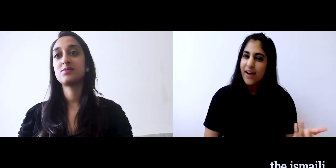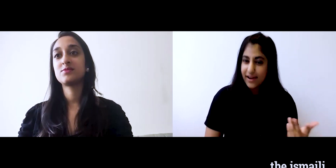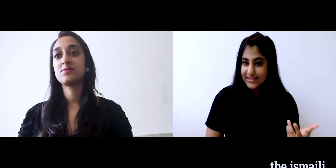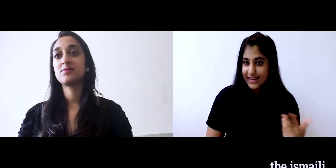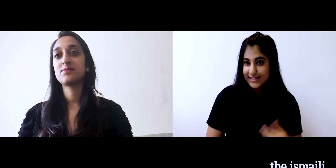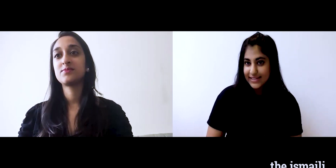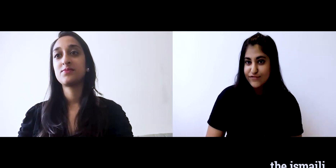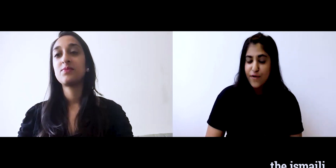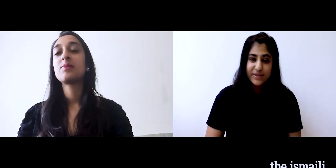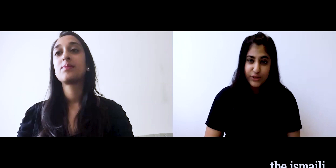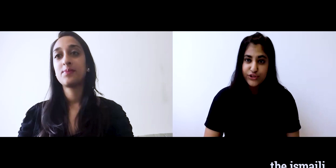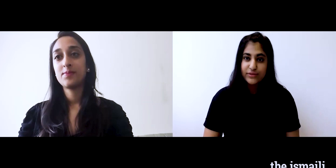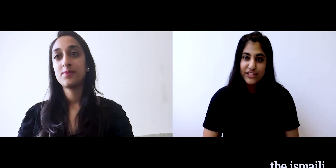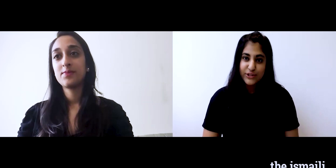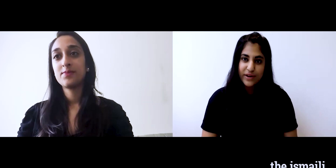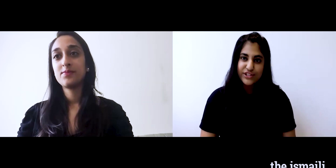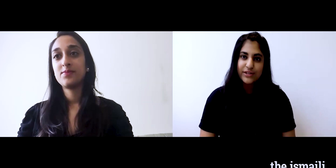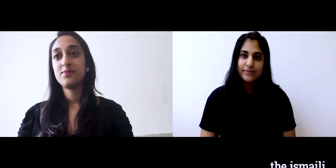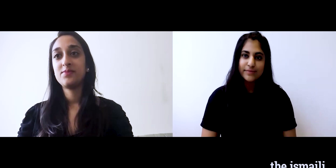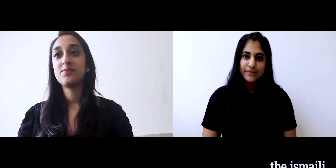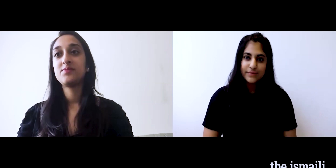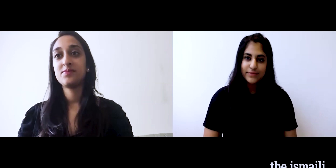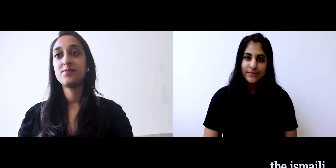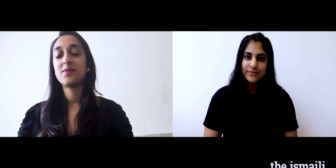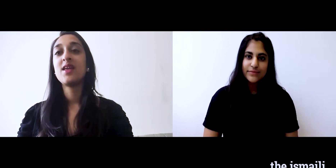and isolated from a social situation.